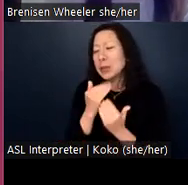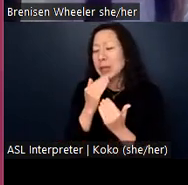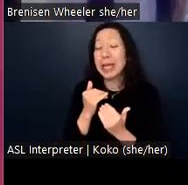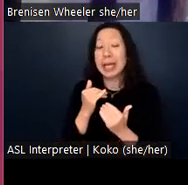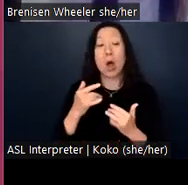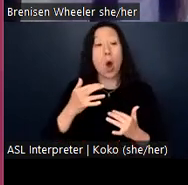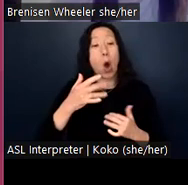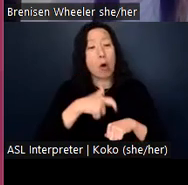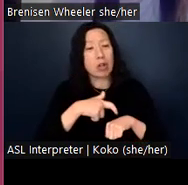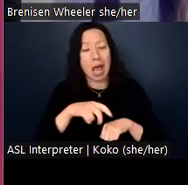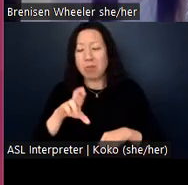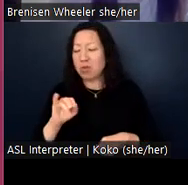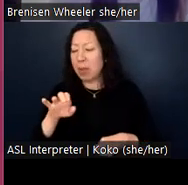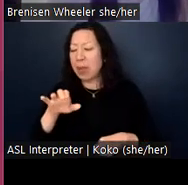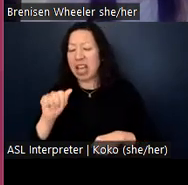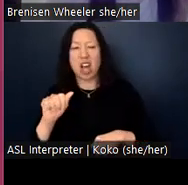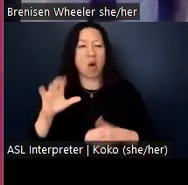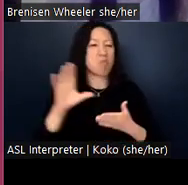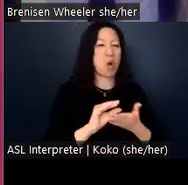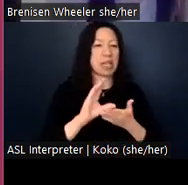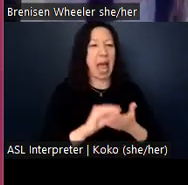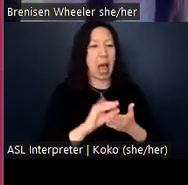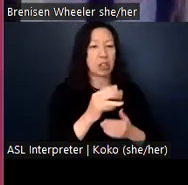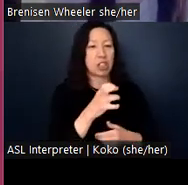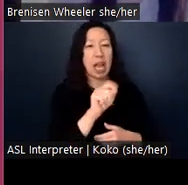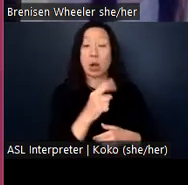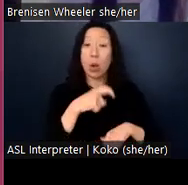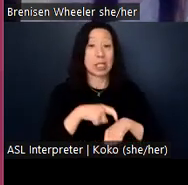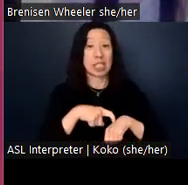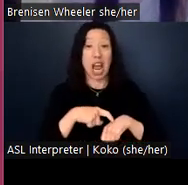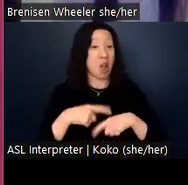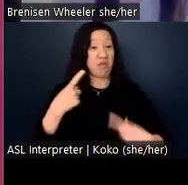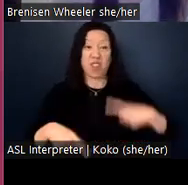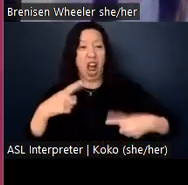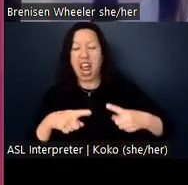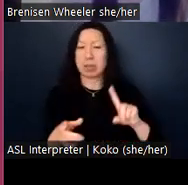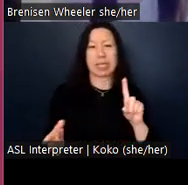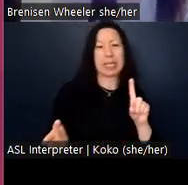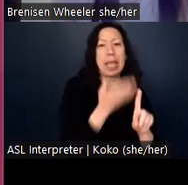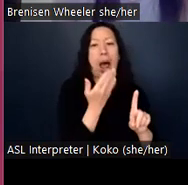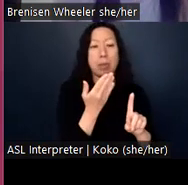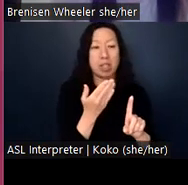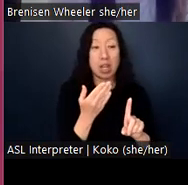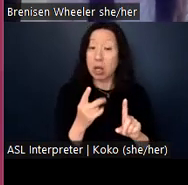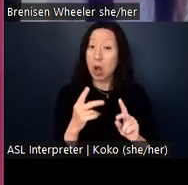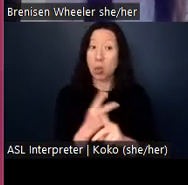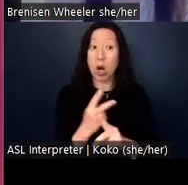down, and once ended a fight by slabbing her. 13:16:18 Things got worse, and Rebecca told Janet if she ever left her, Rebecca would kill herself.